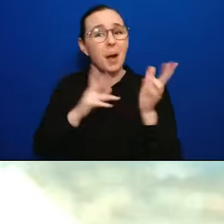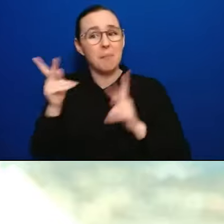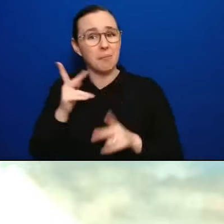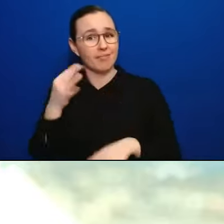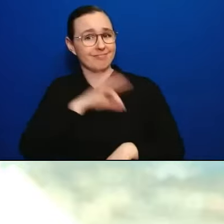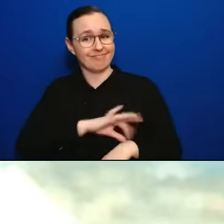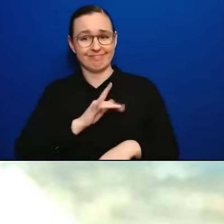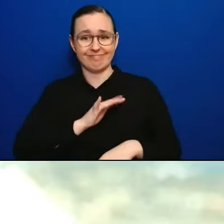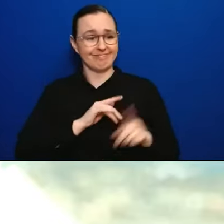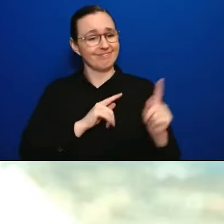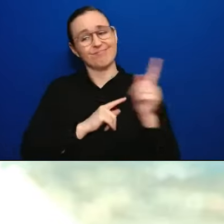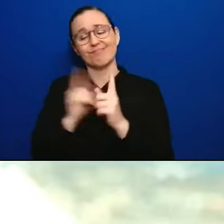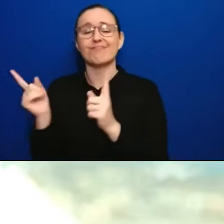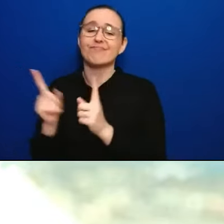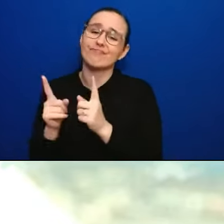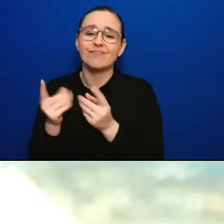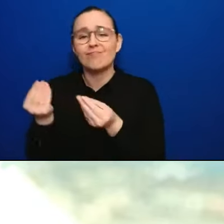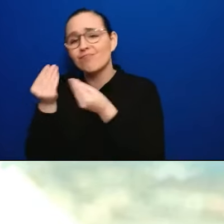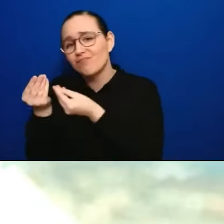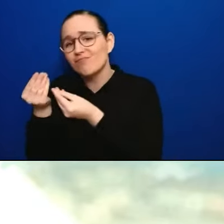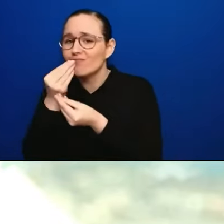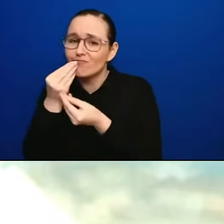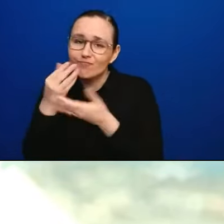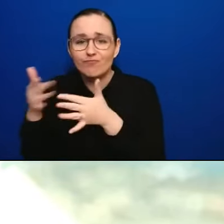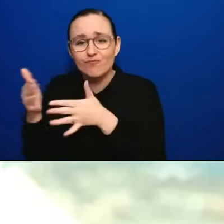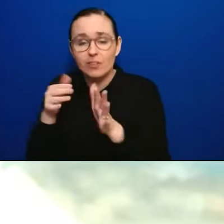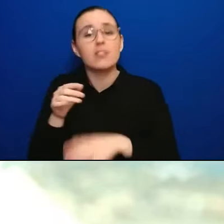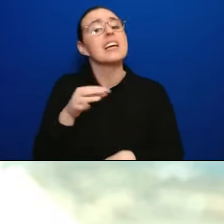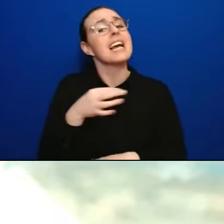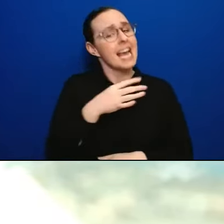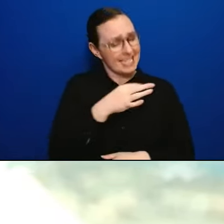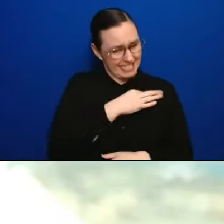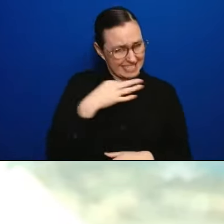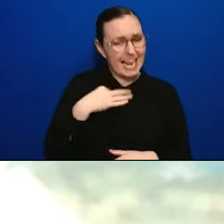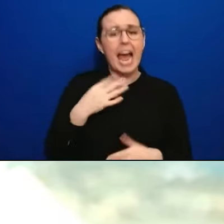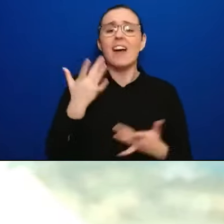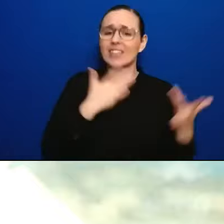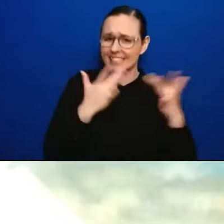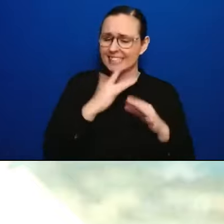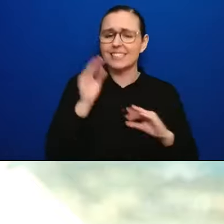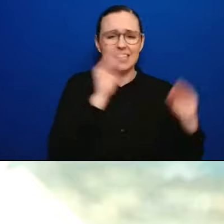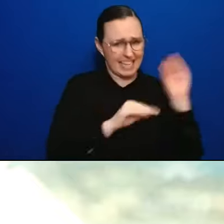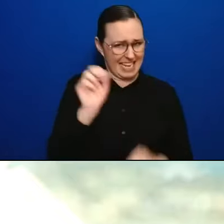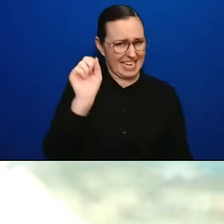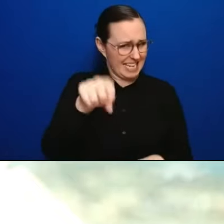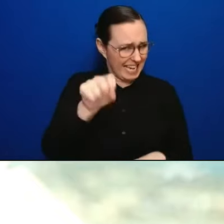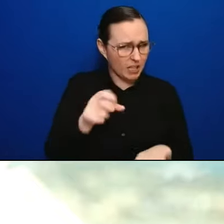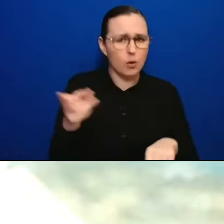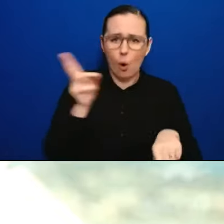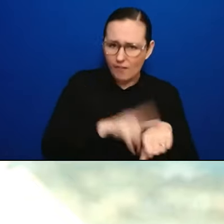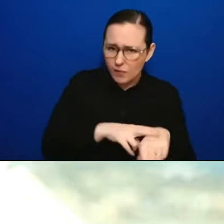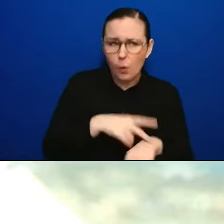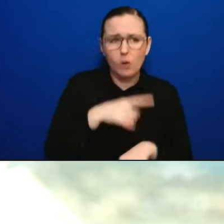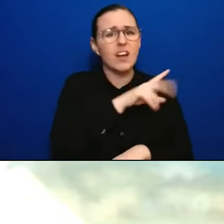do that. But it can be a helpful situation for many involved. There's no question that